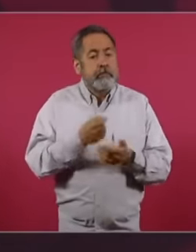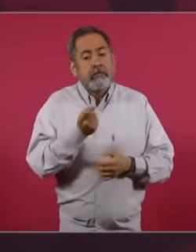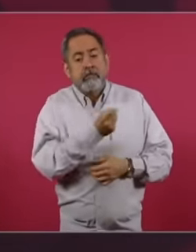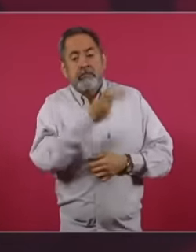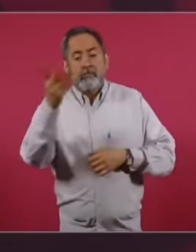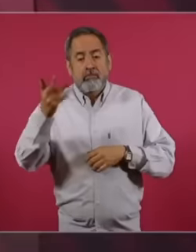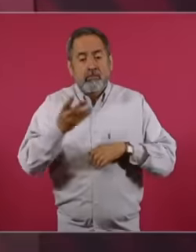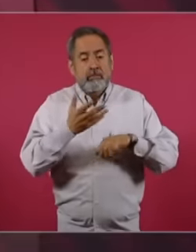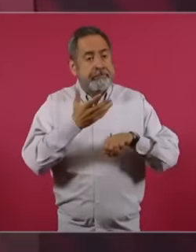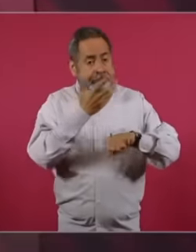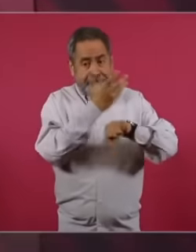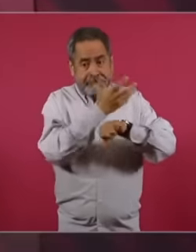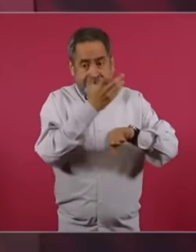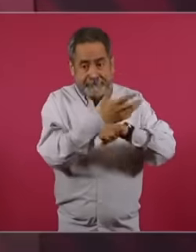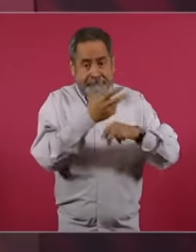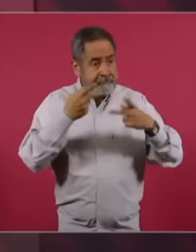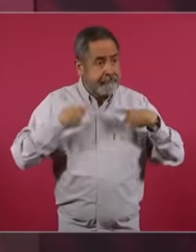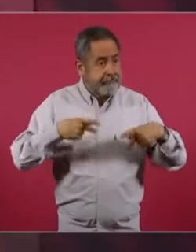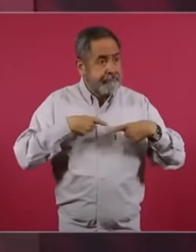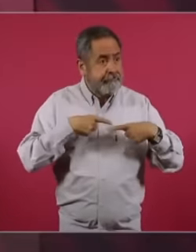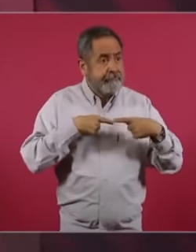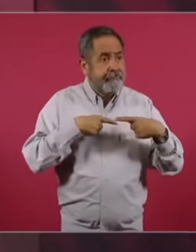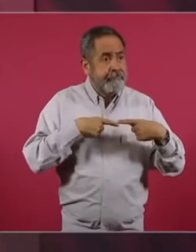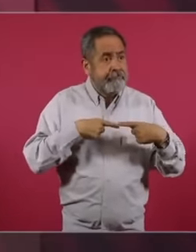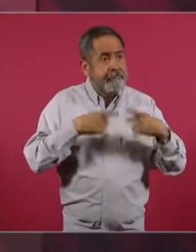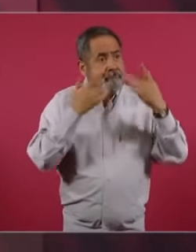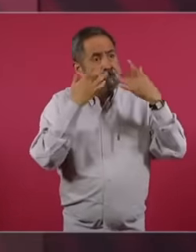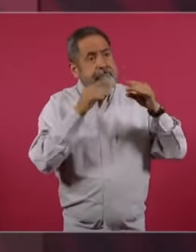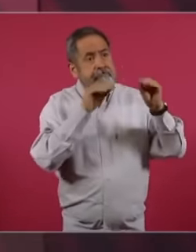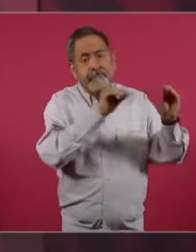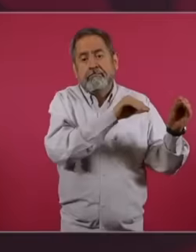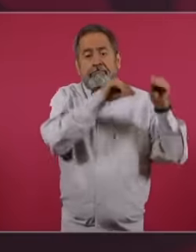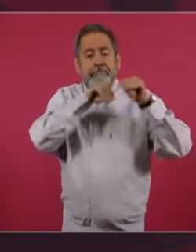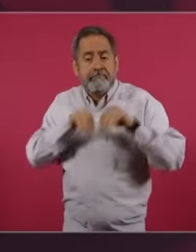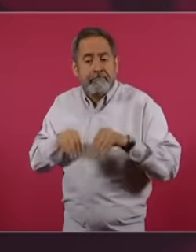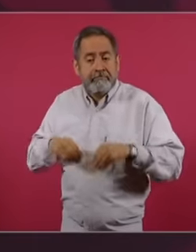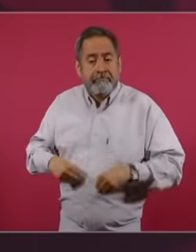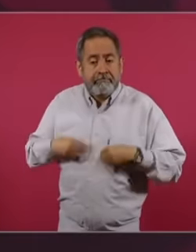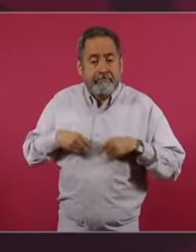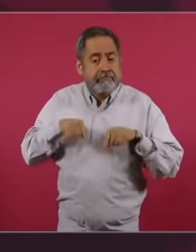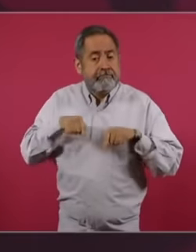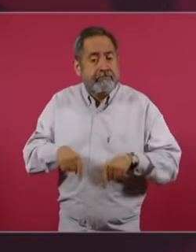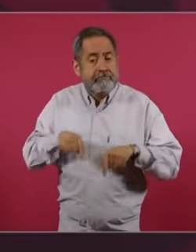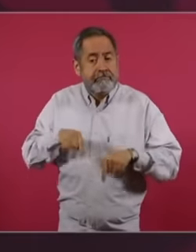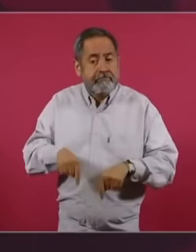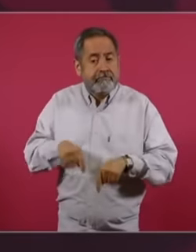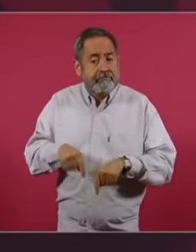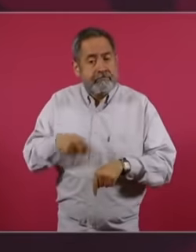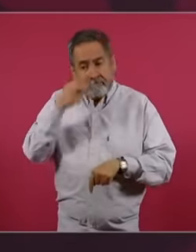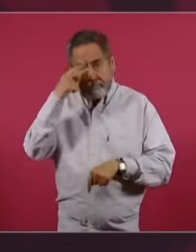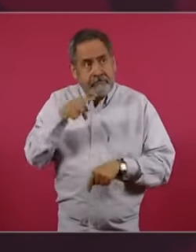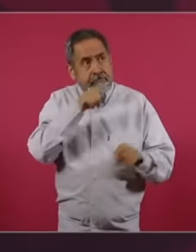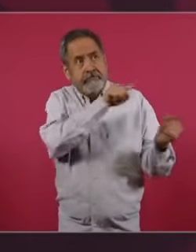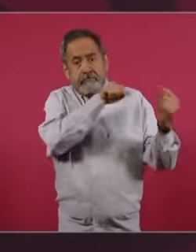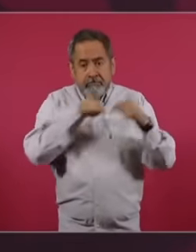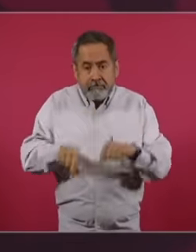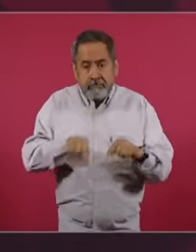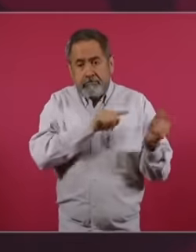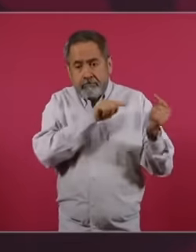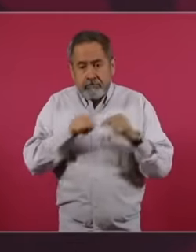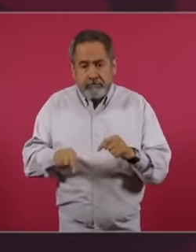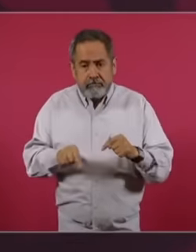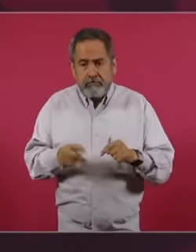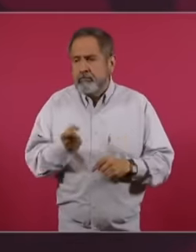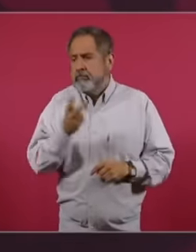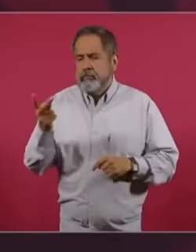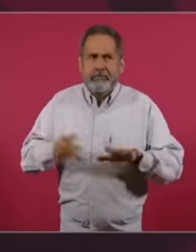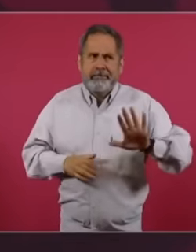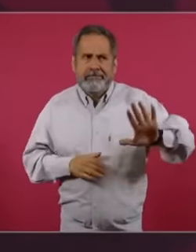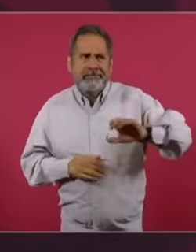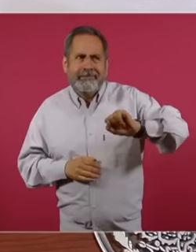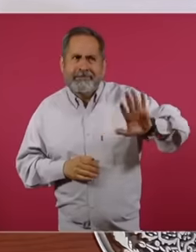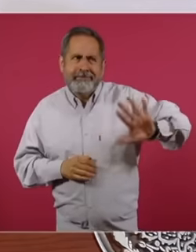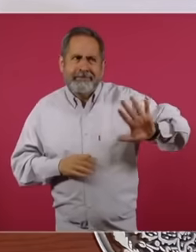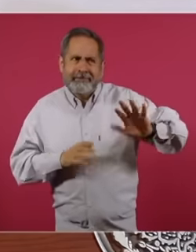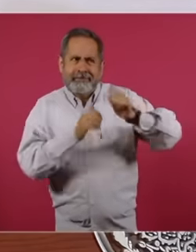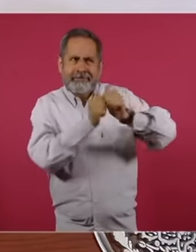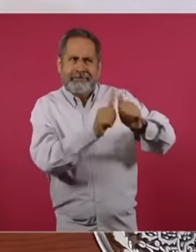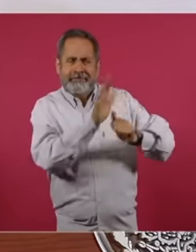and work from the United States and now there is a campaign so that they do not come to Mexico unstoppably